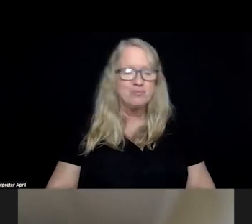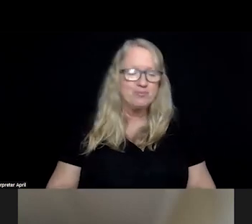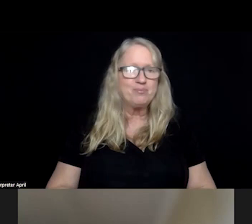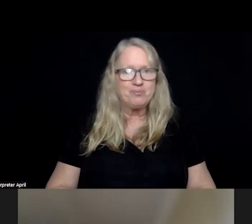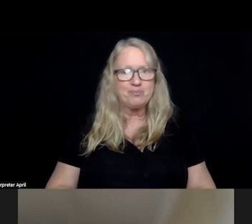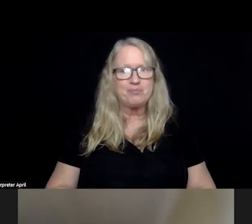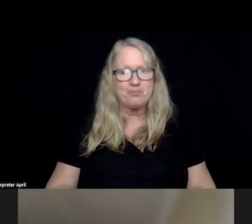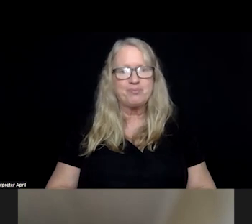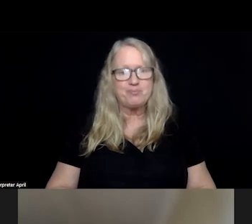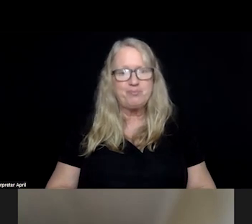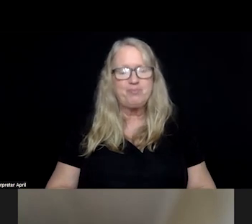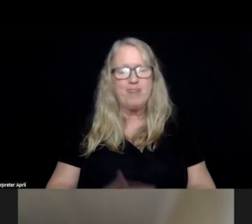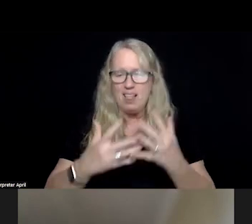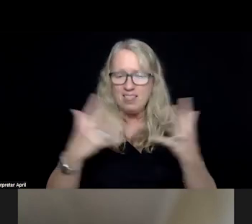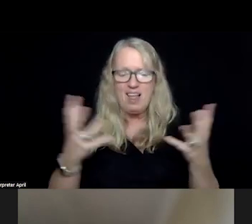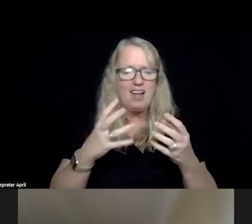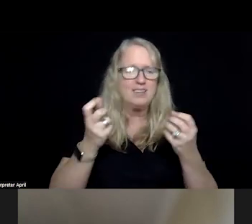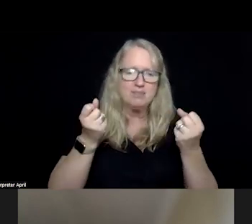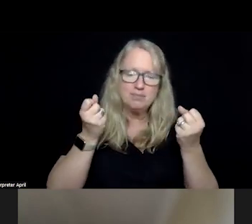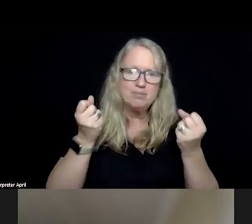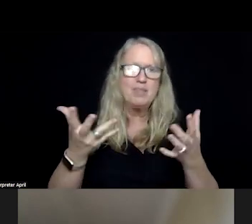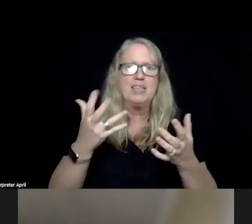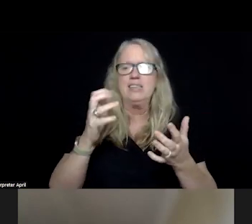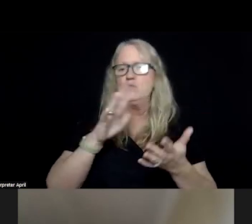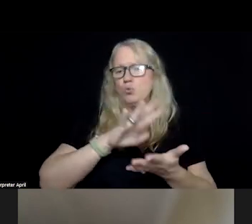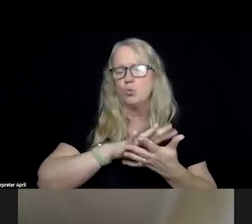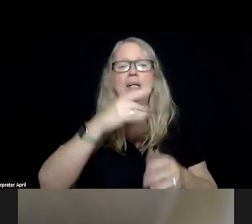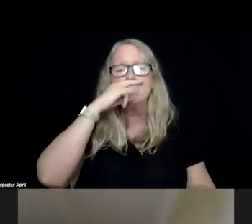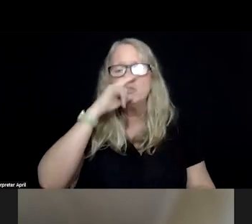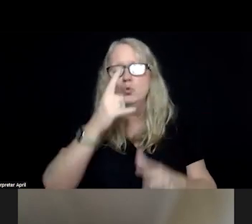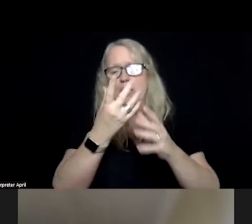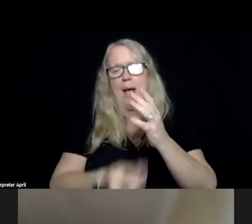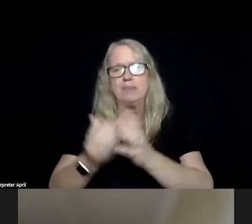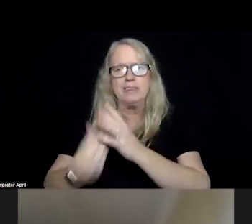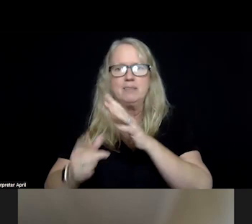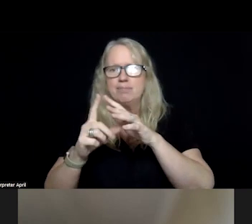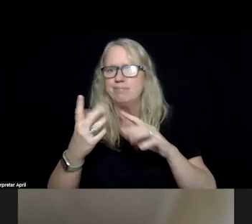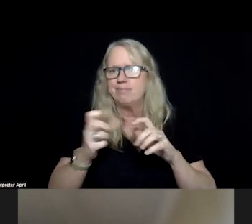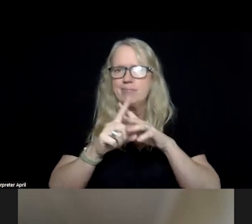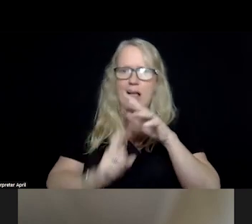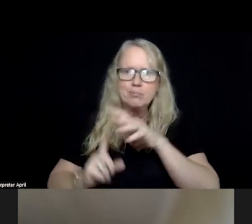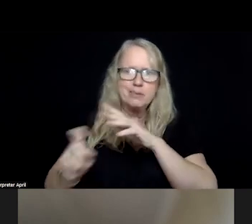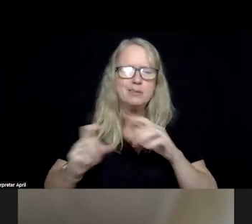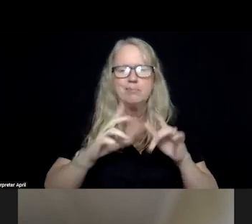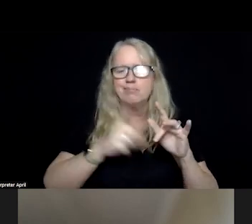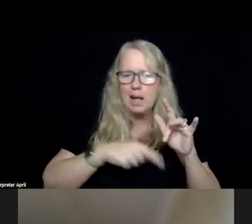THERE WAS A LOT OF CHRONIC SCHOOL ABSENTEEISM AND TEACHER. IT IS